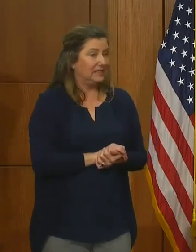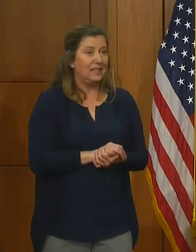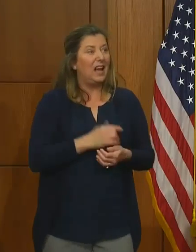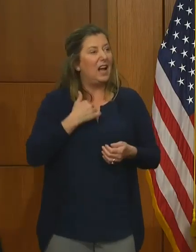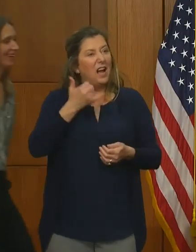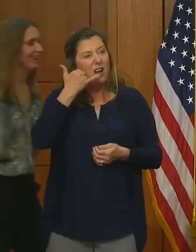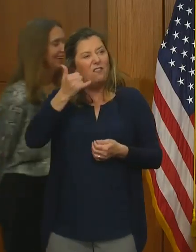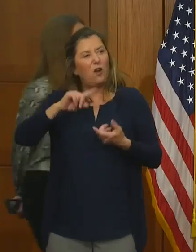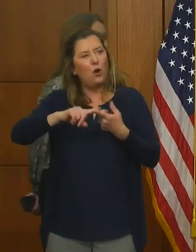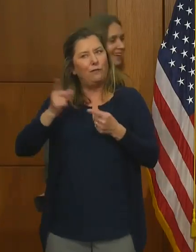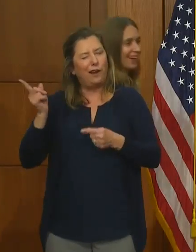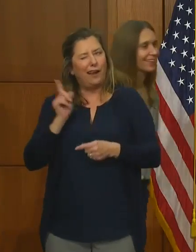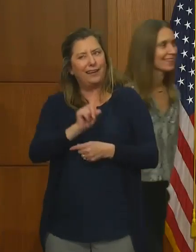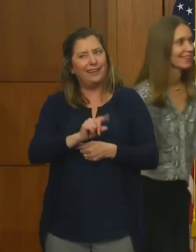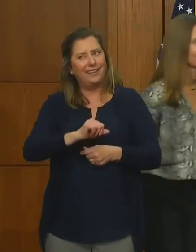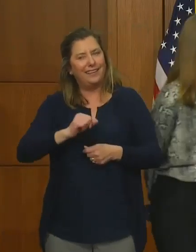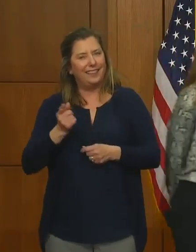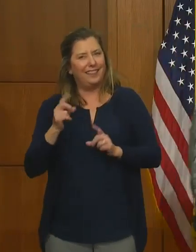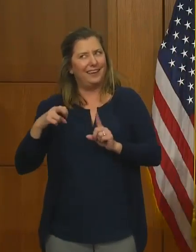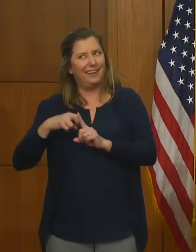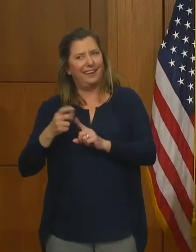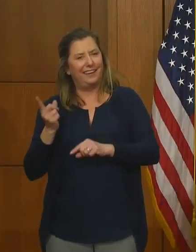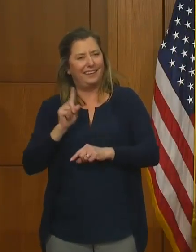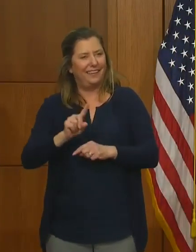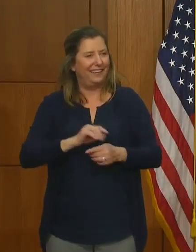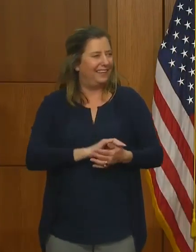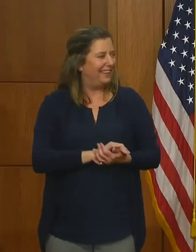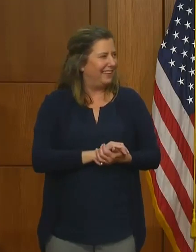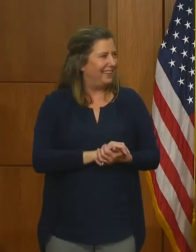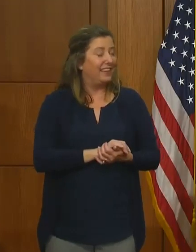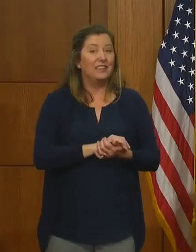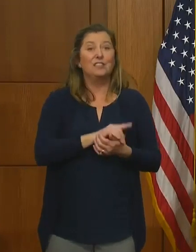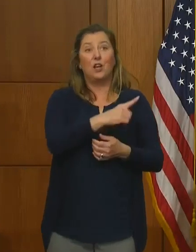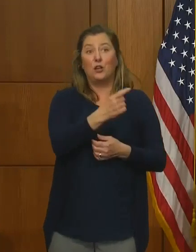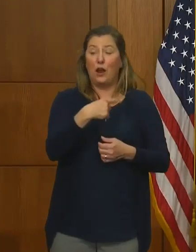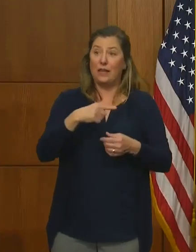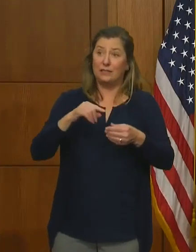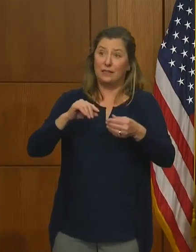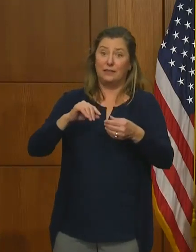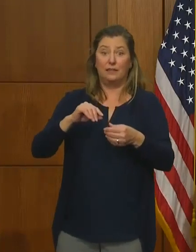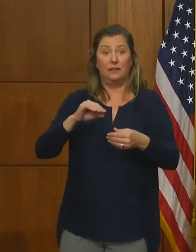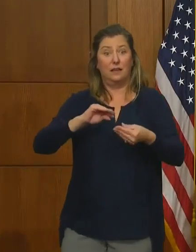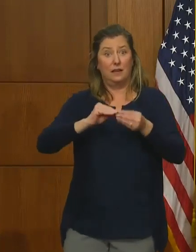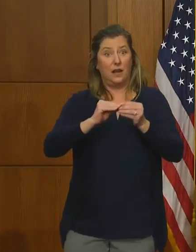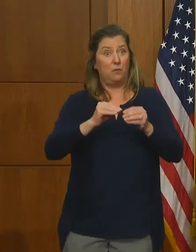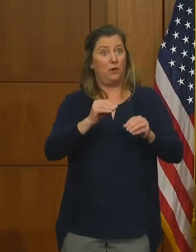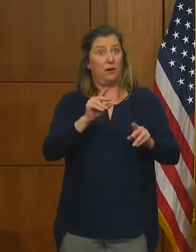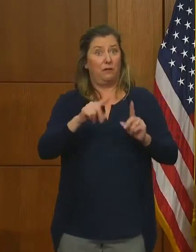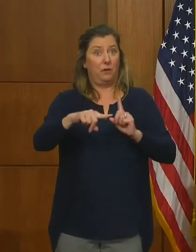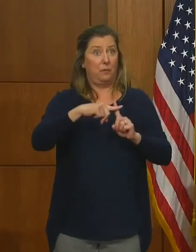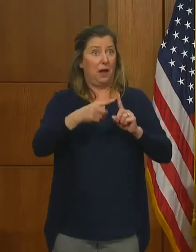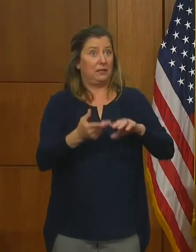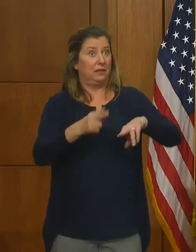ONE THERE WERE ACTUALLY. I'M ON A PHONE A FRIEND ABOUT THAT HI